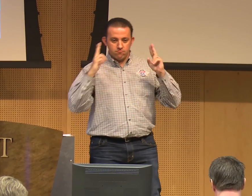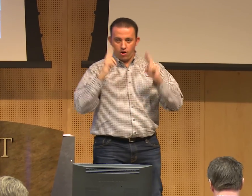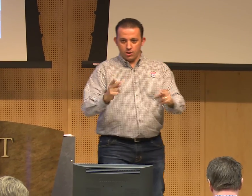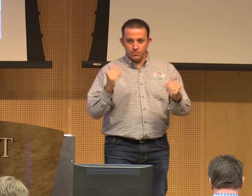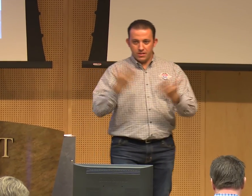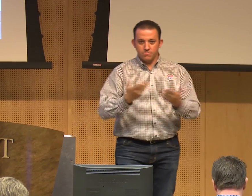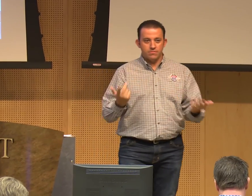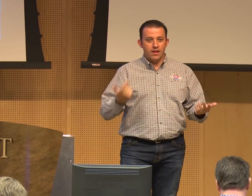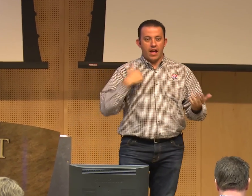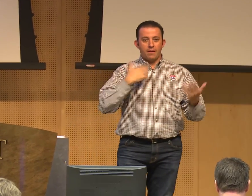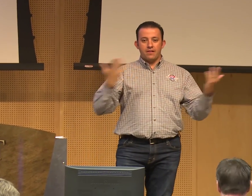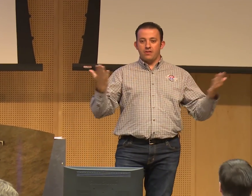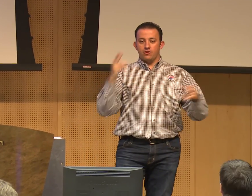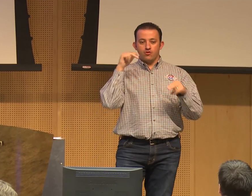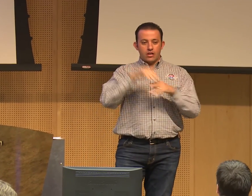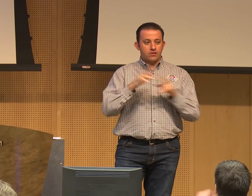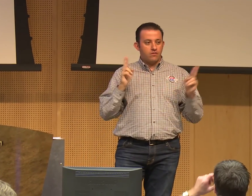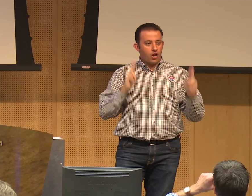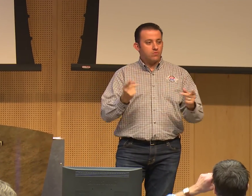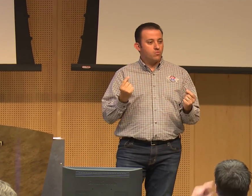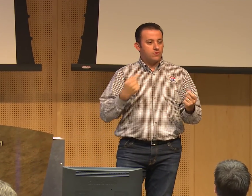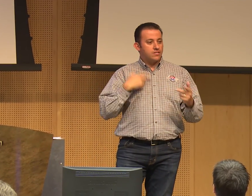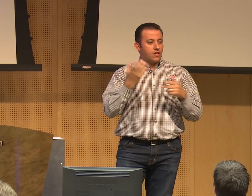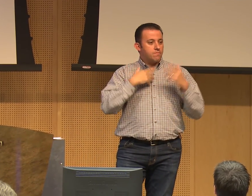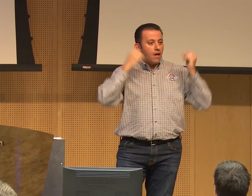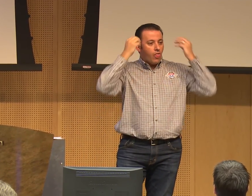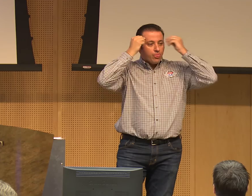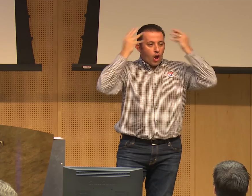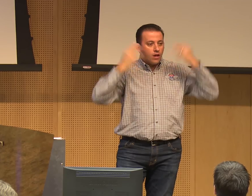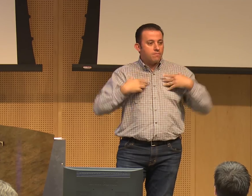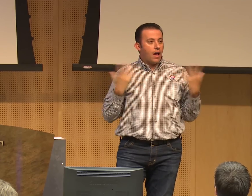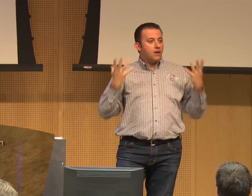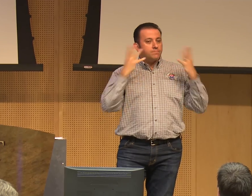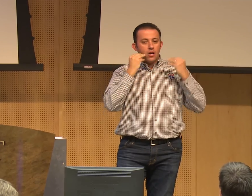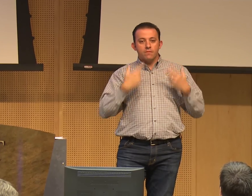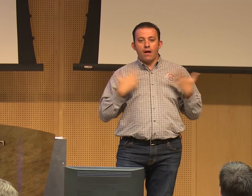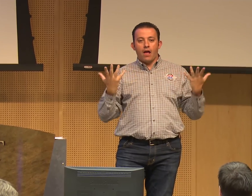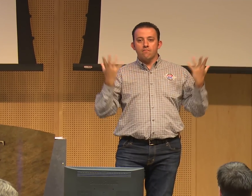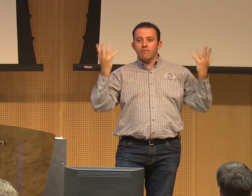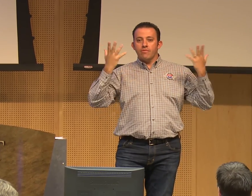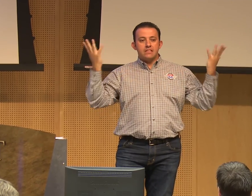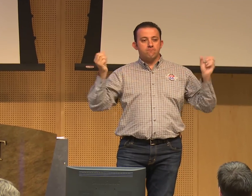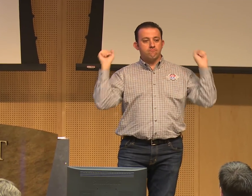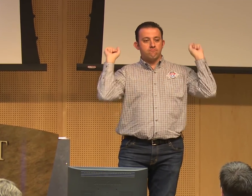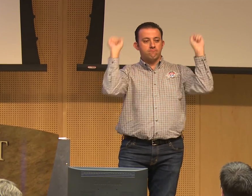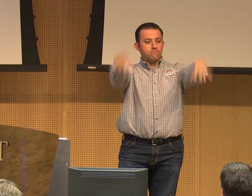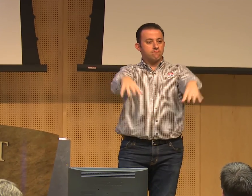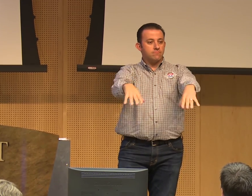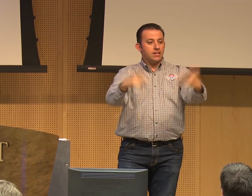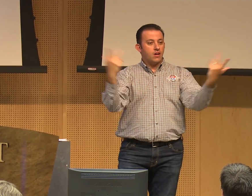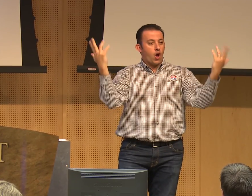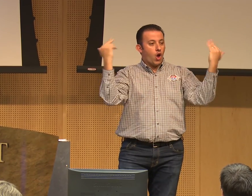It's an honor to be here today, and it's an honor that I'm able to share my thoughts and my experience and to share this with you this evening,